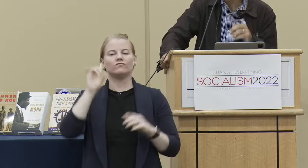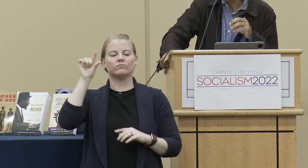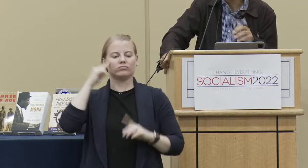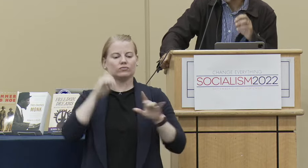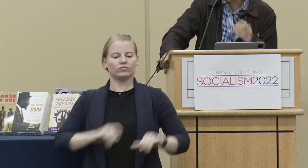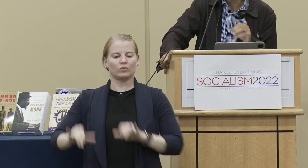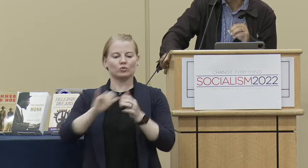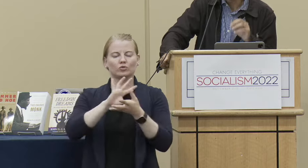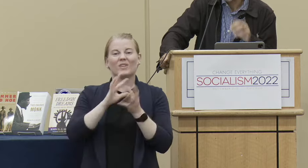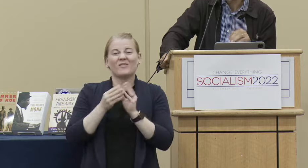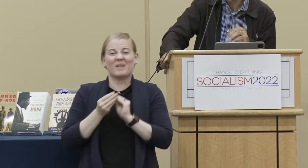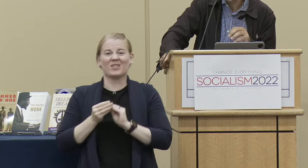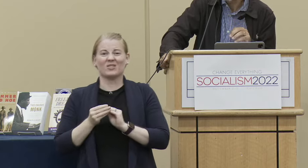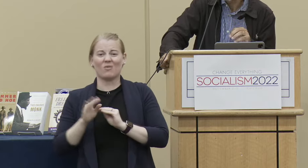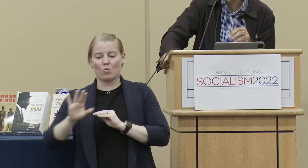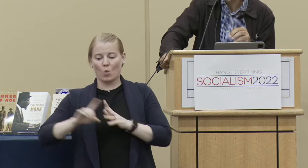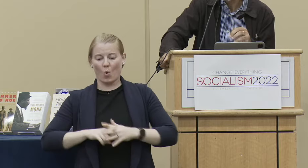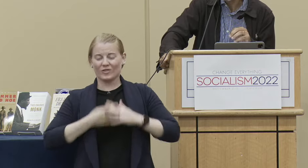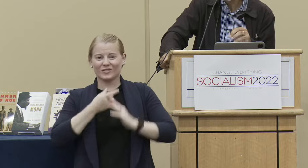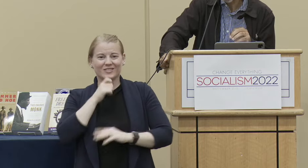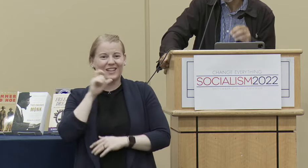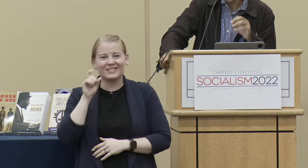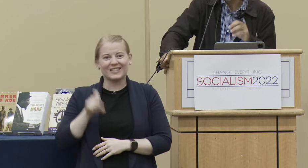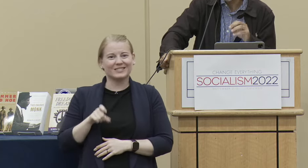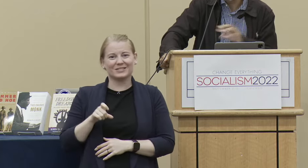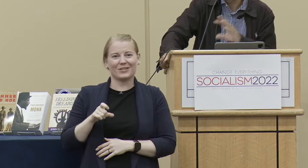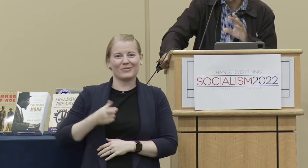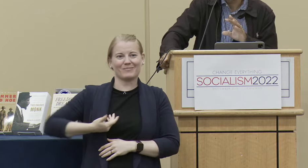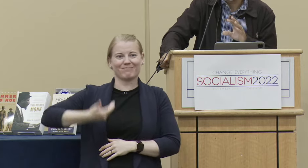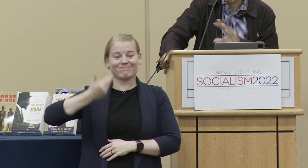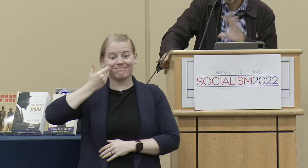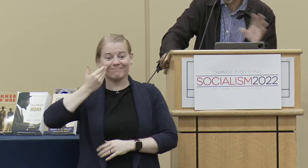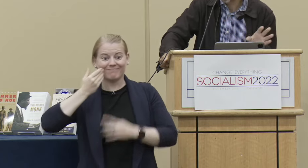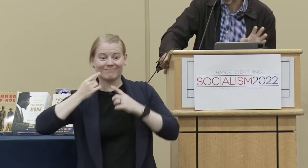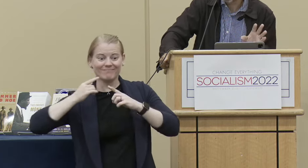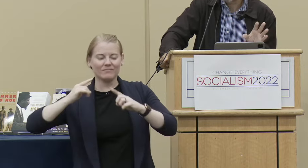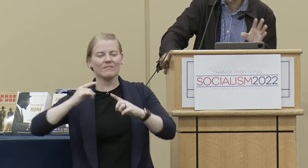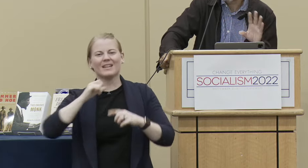transformation, whose origins were not necessarily Marxist